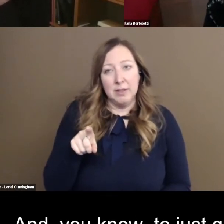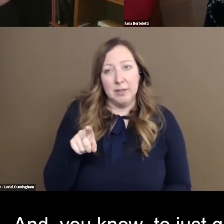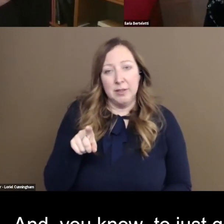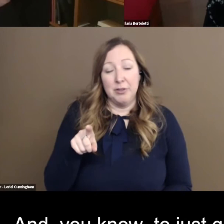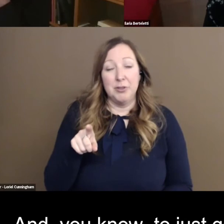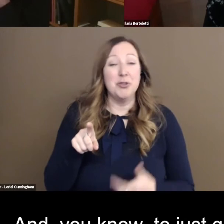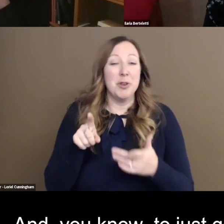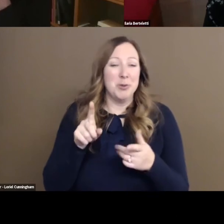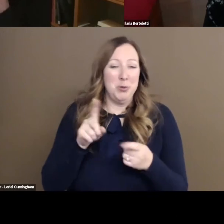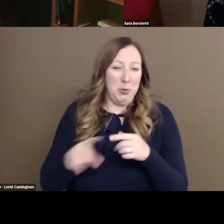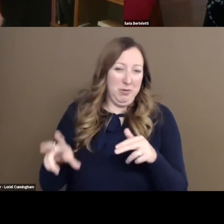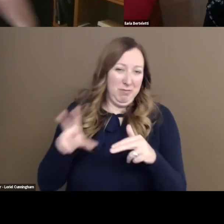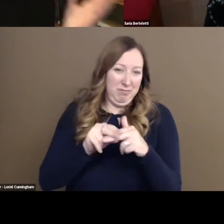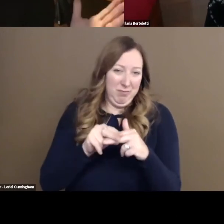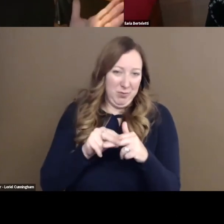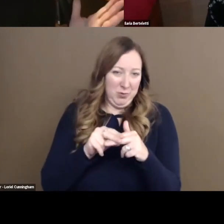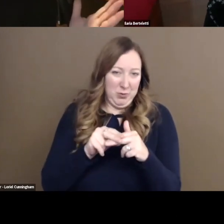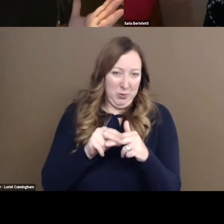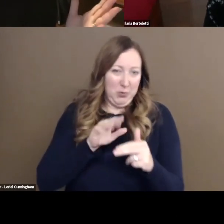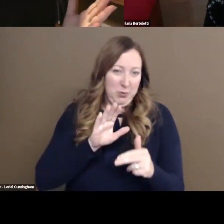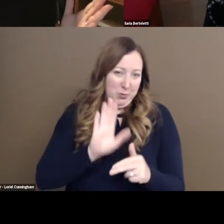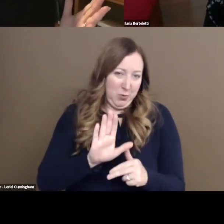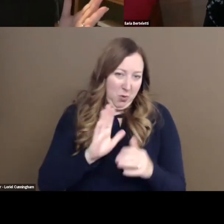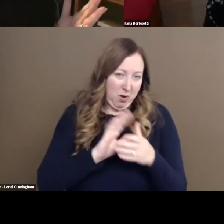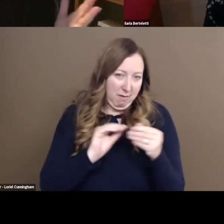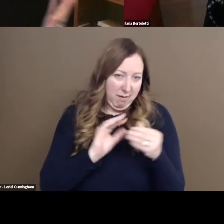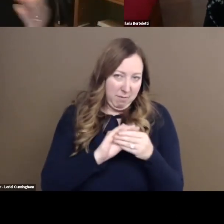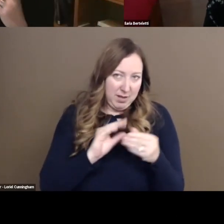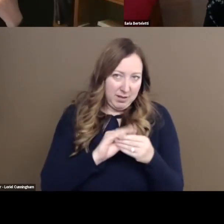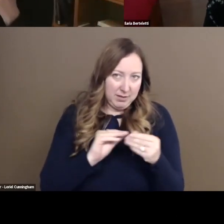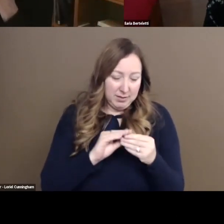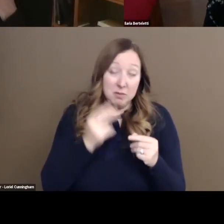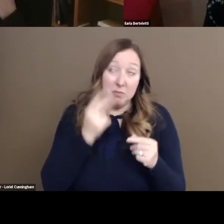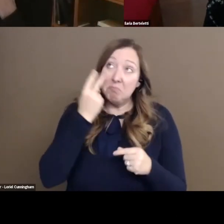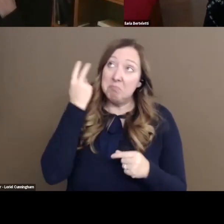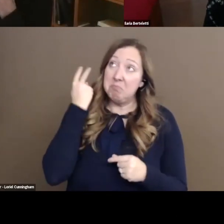um and to think back